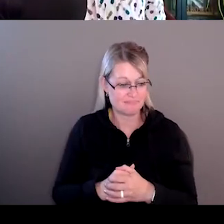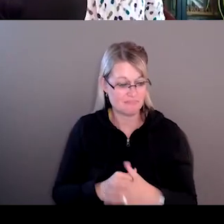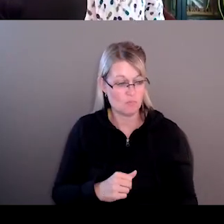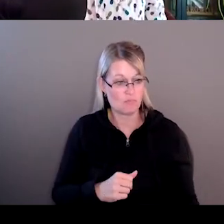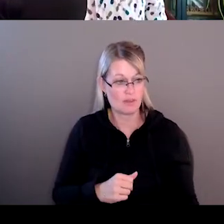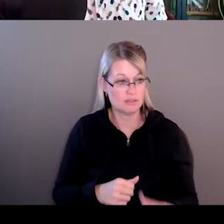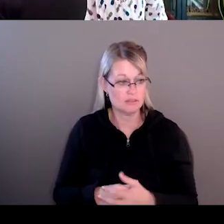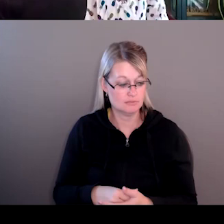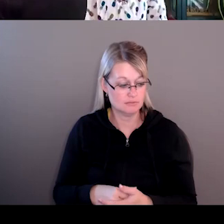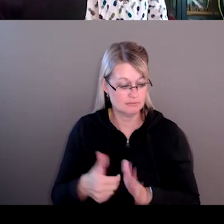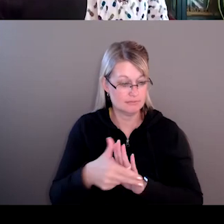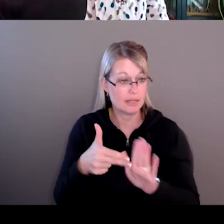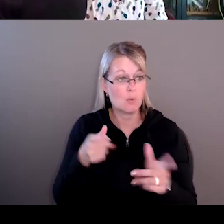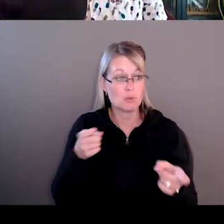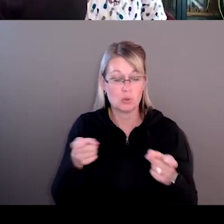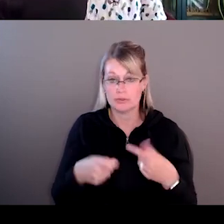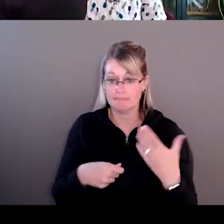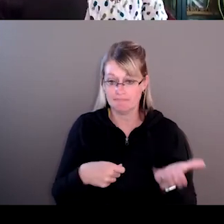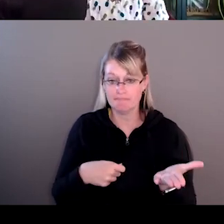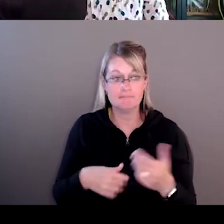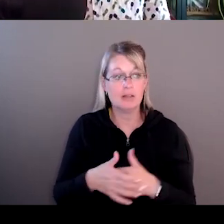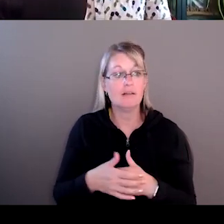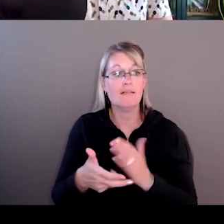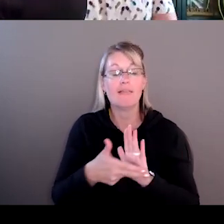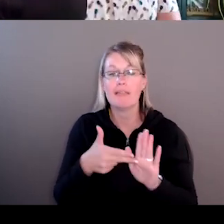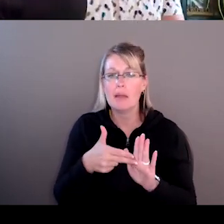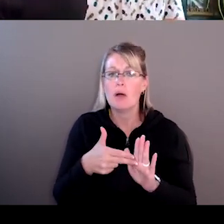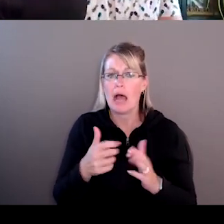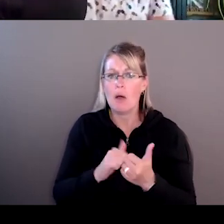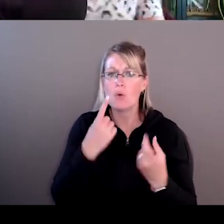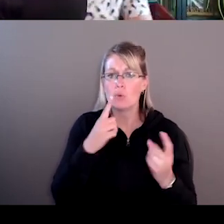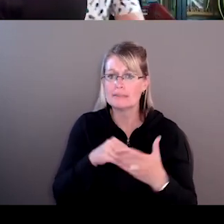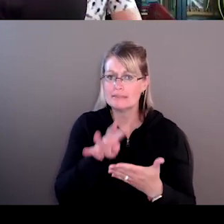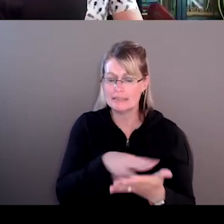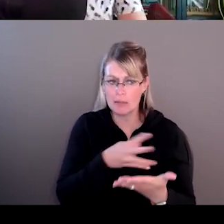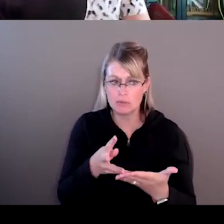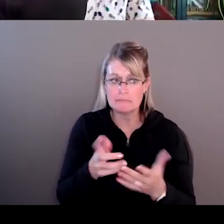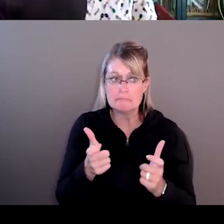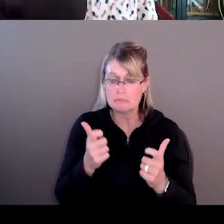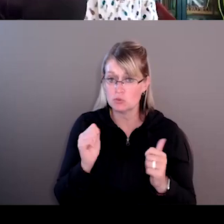So labeling controls. The label element works in a table and still provides a larger hit area.